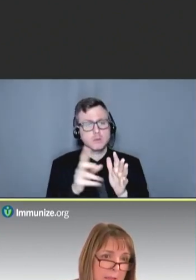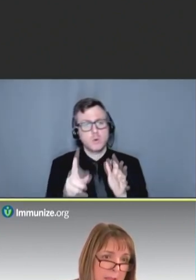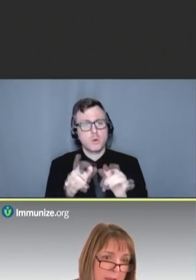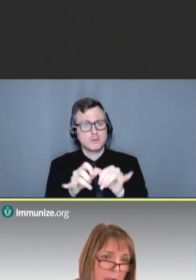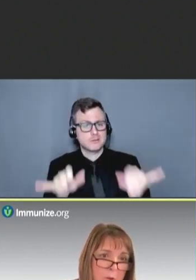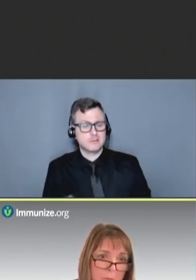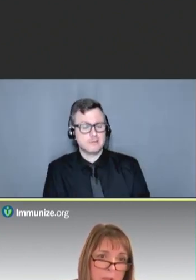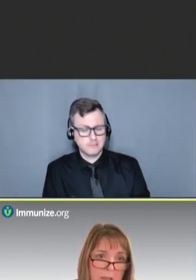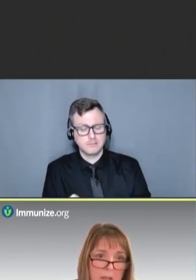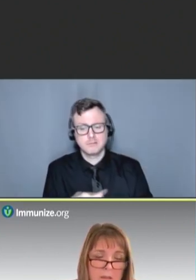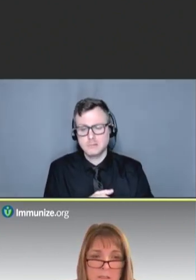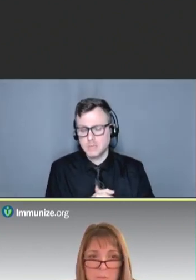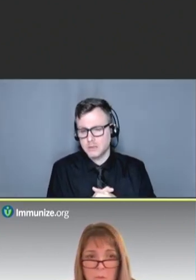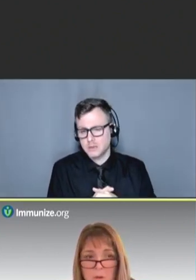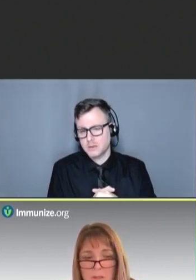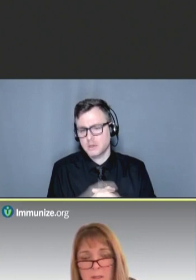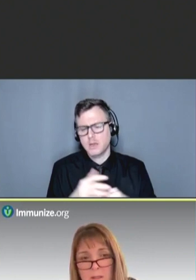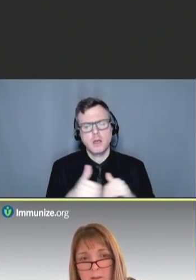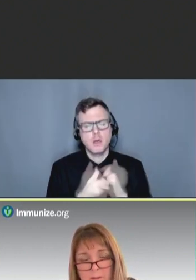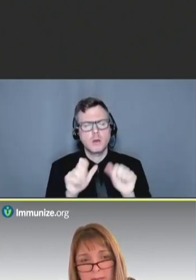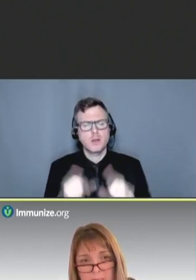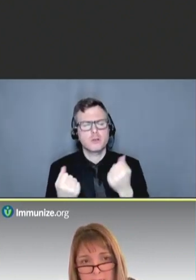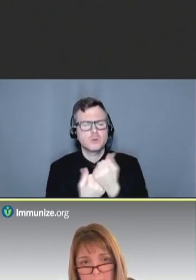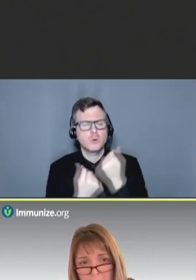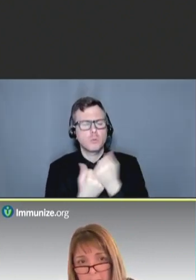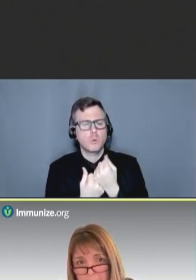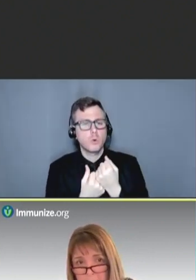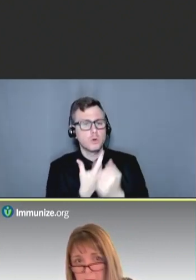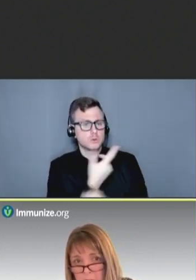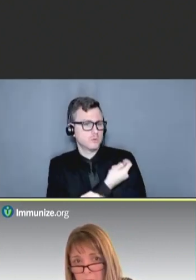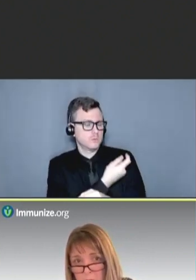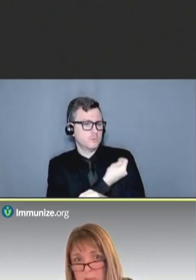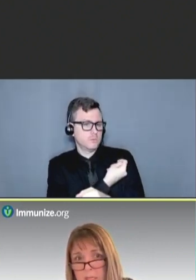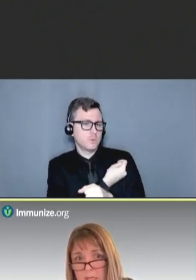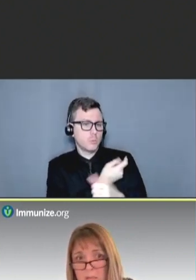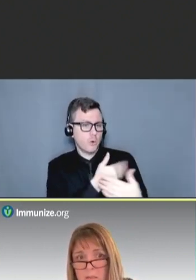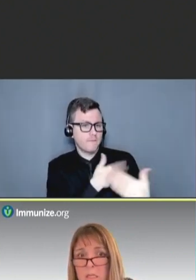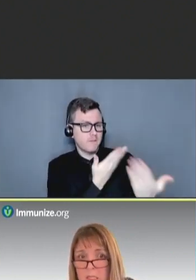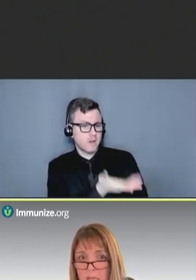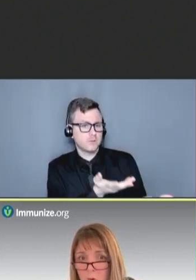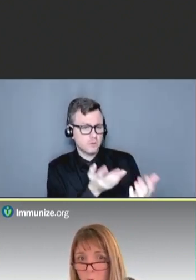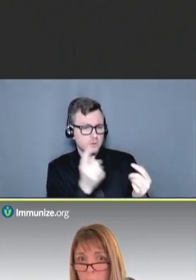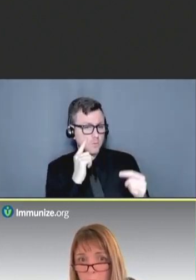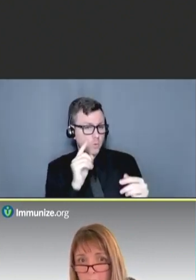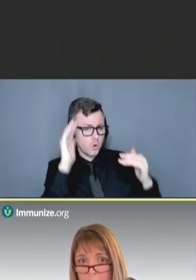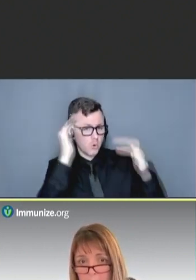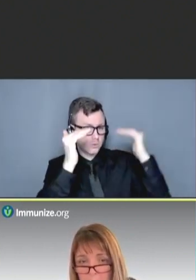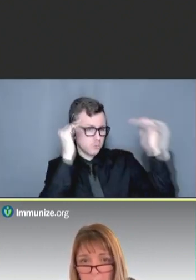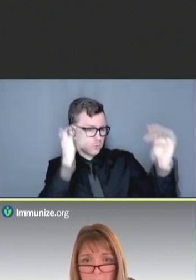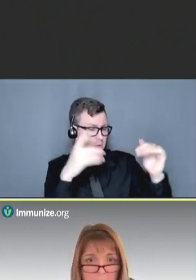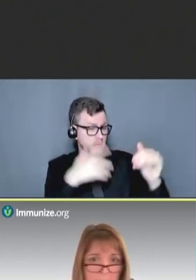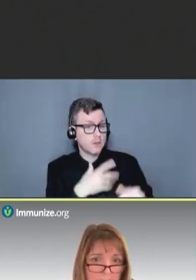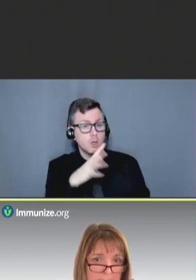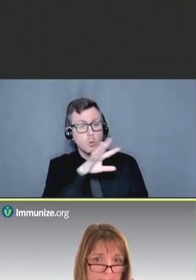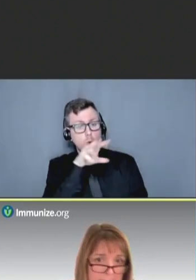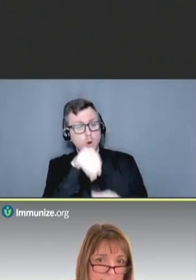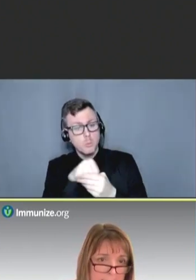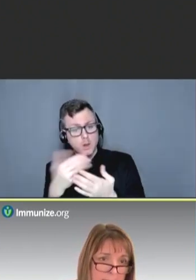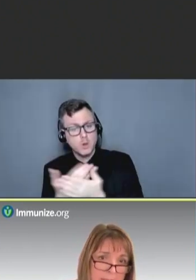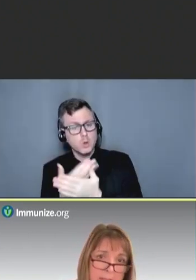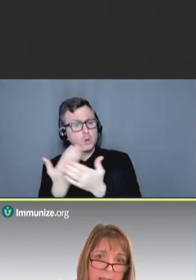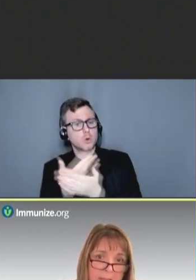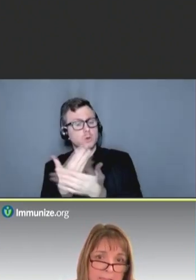And then how can we support vaccine providers for adults in incorporating new vaccines as